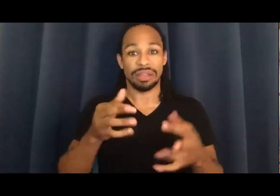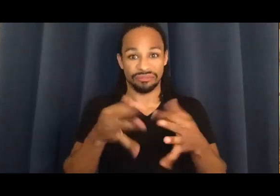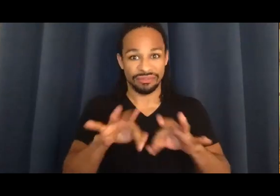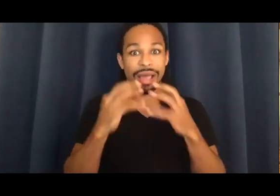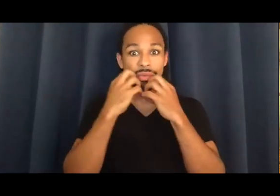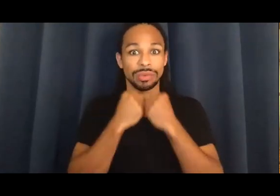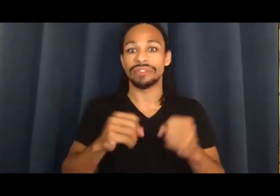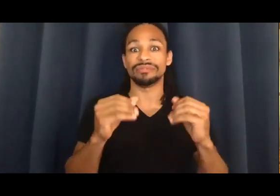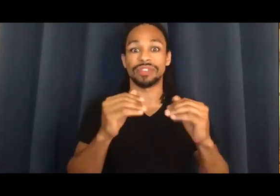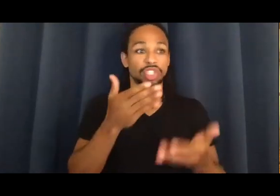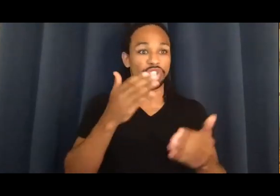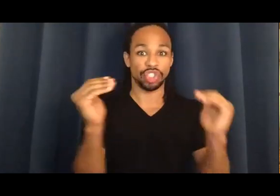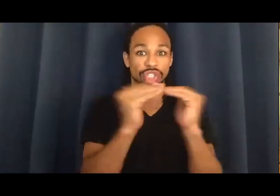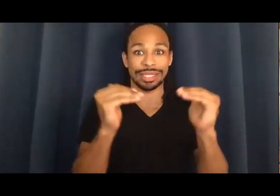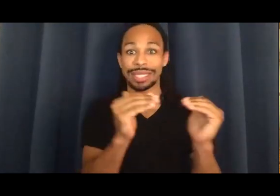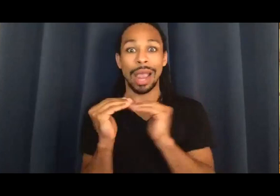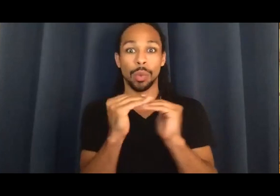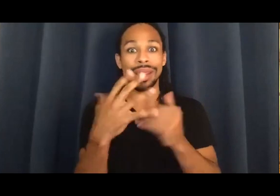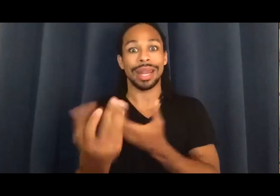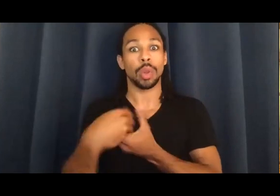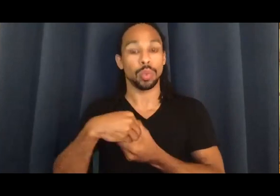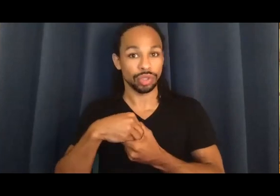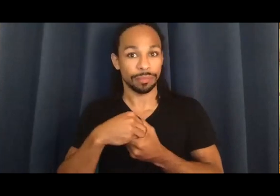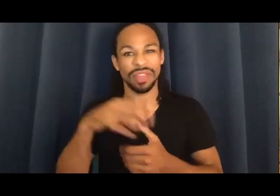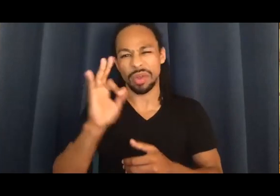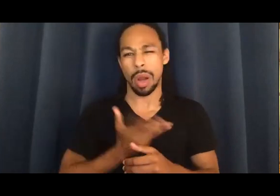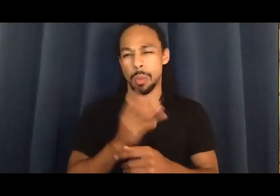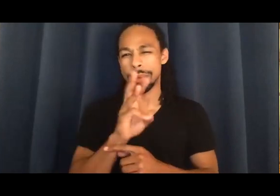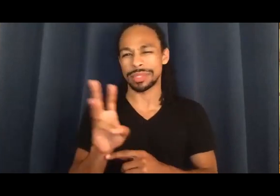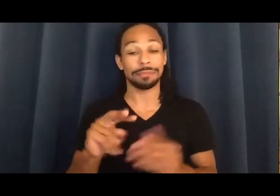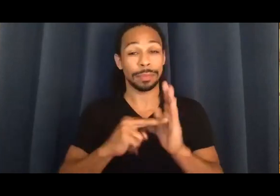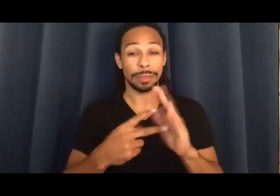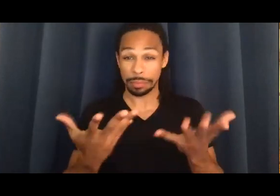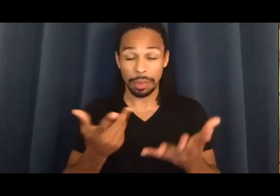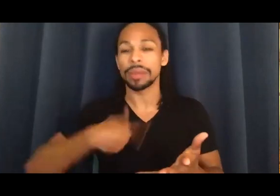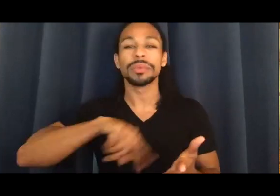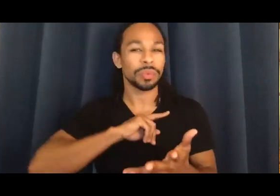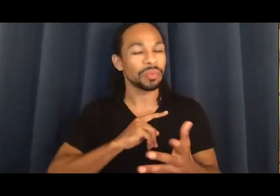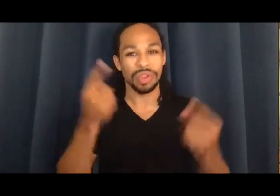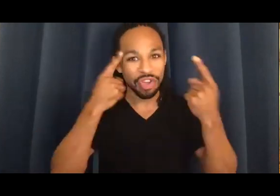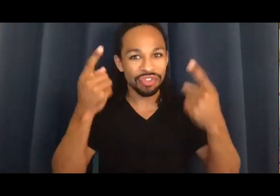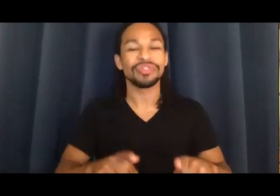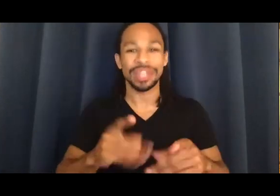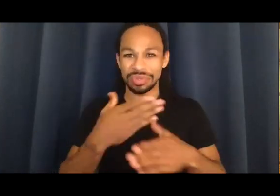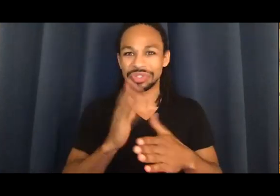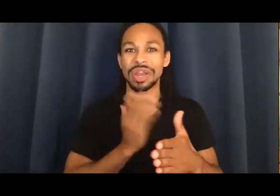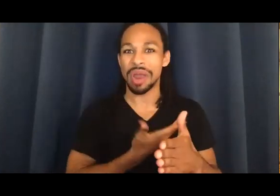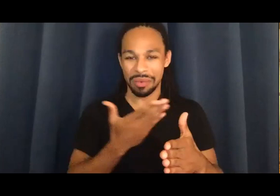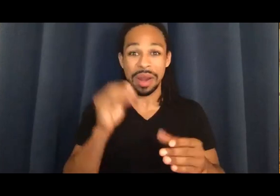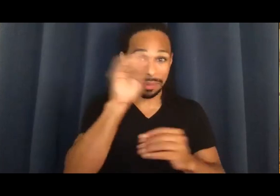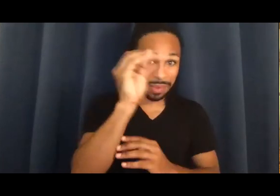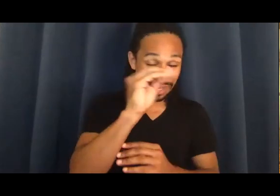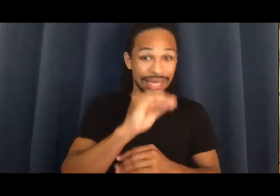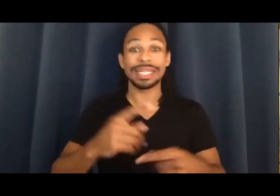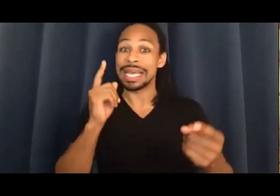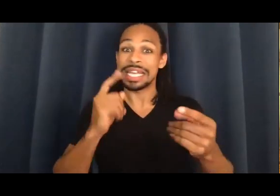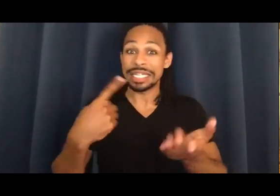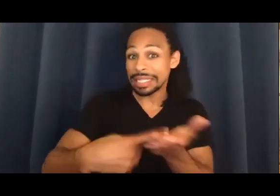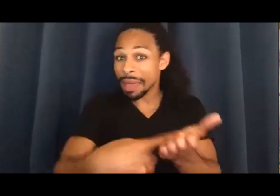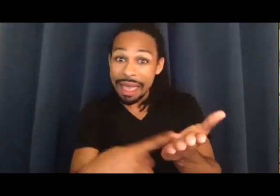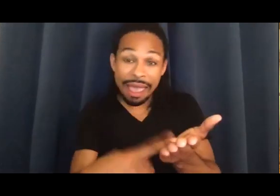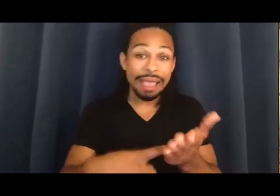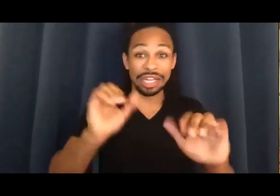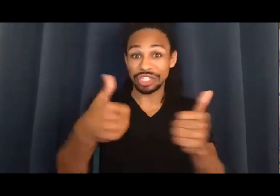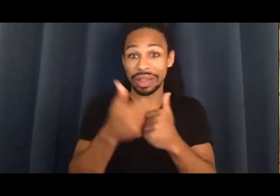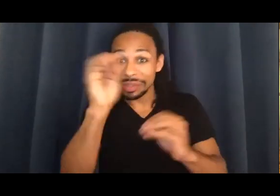can be found on our website. This means we agree to share our opinions, challenge perspectives, and engage or debate respectfully, and acknowledge and course correct